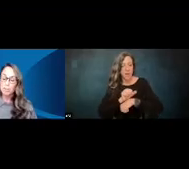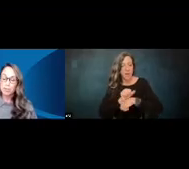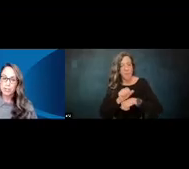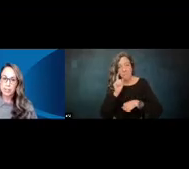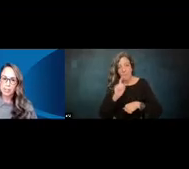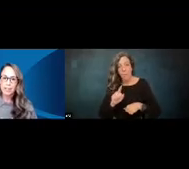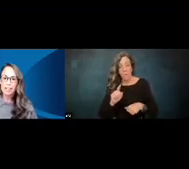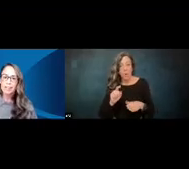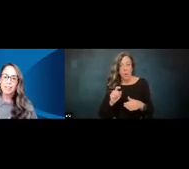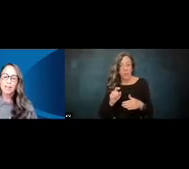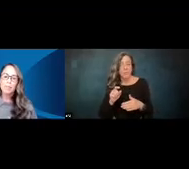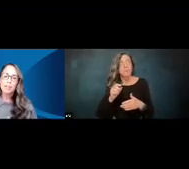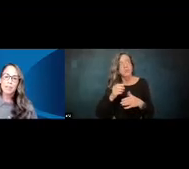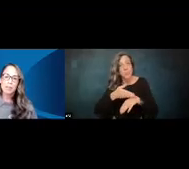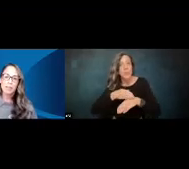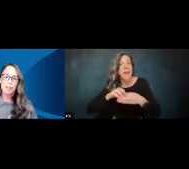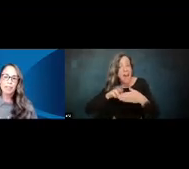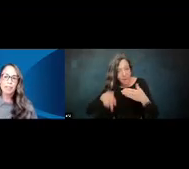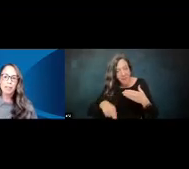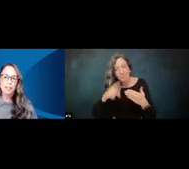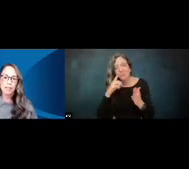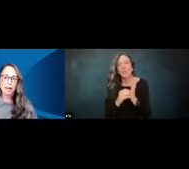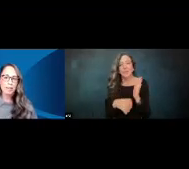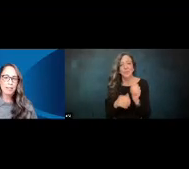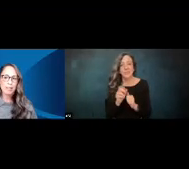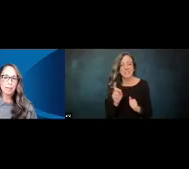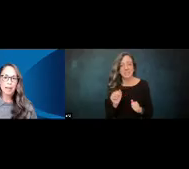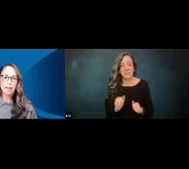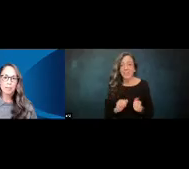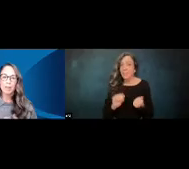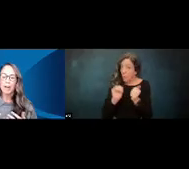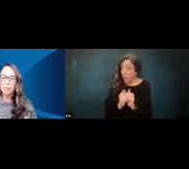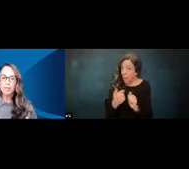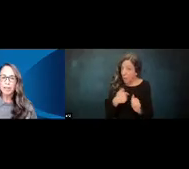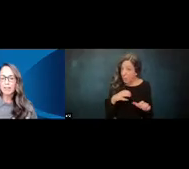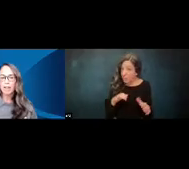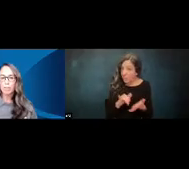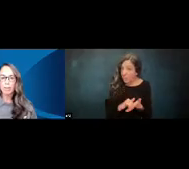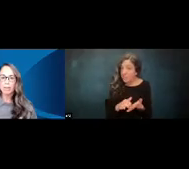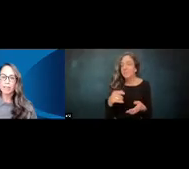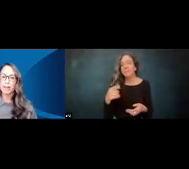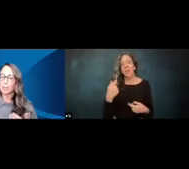To accomplish this, the development team sought to demystify this sometimes complicated topic of